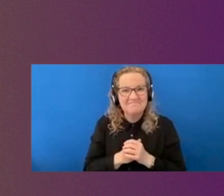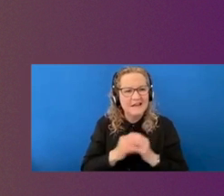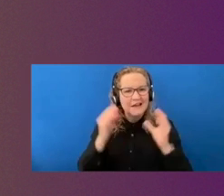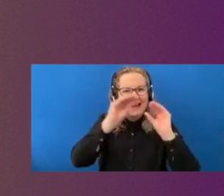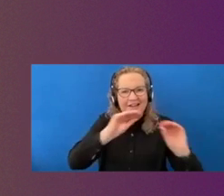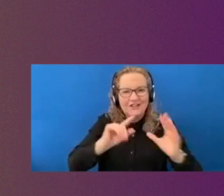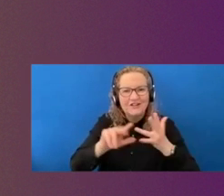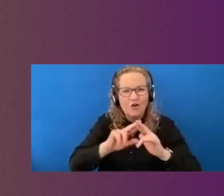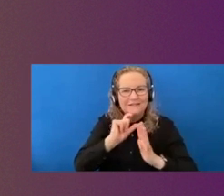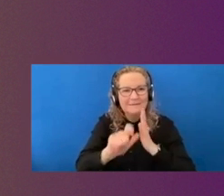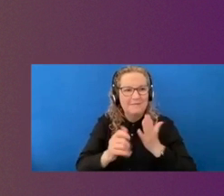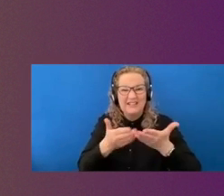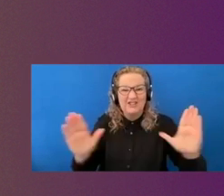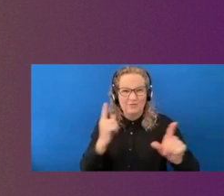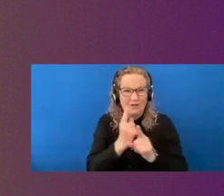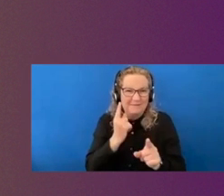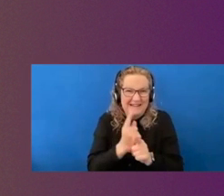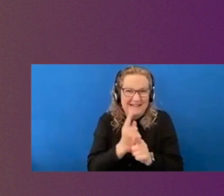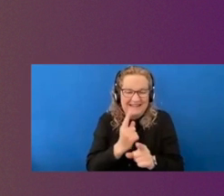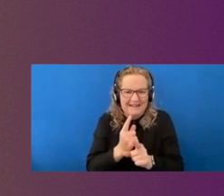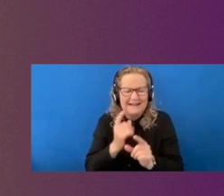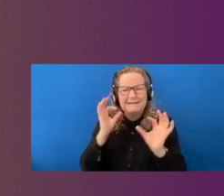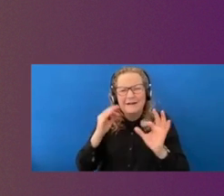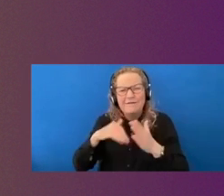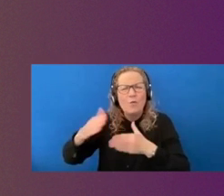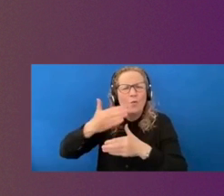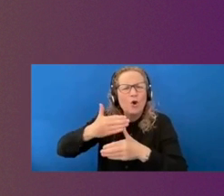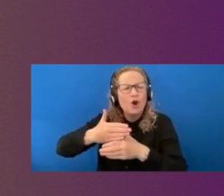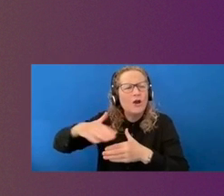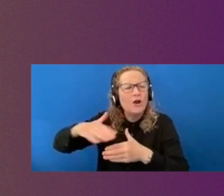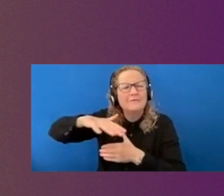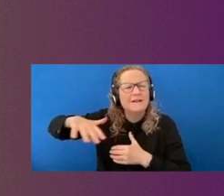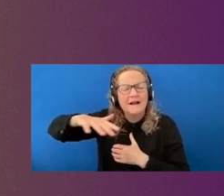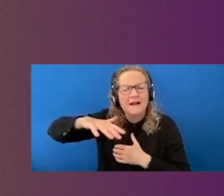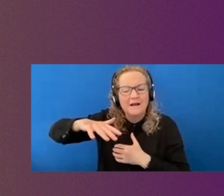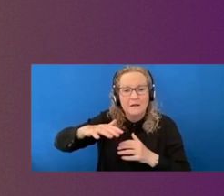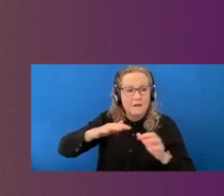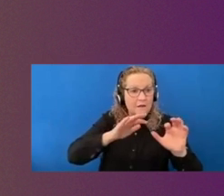particularly in the workplace like I think yeah organisations and things like Remarkable for